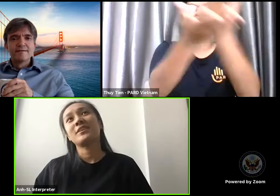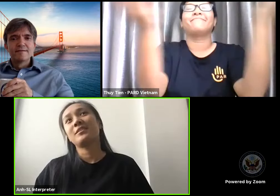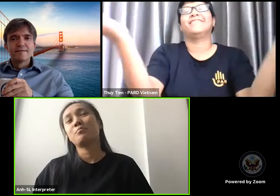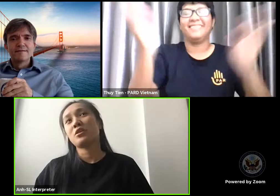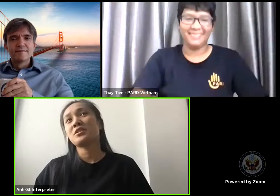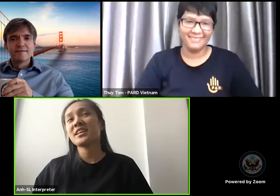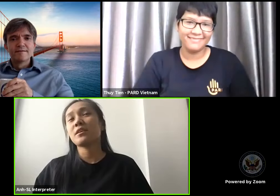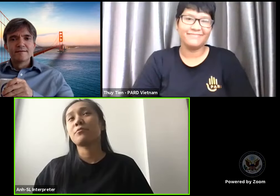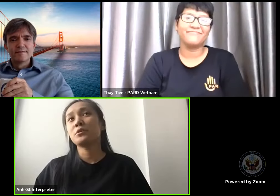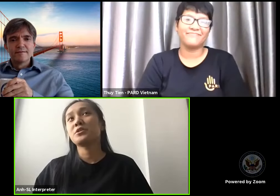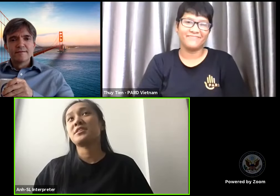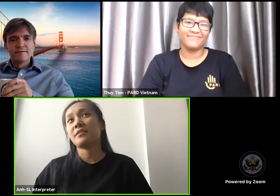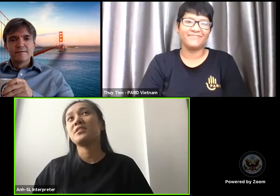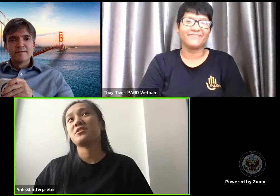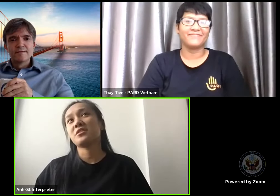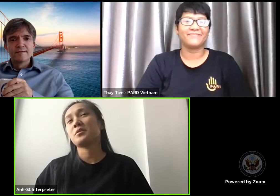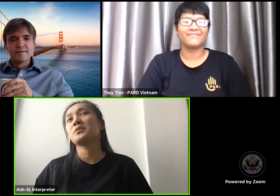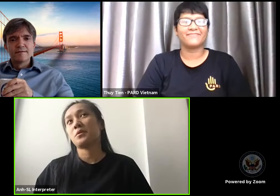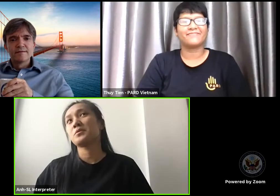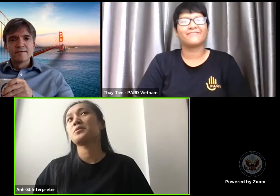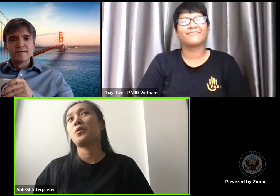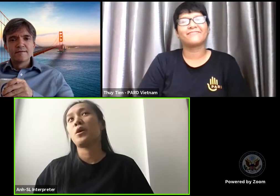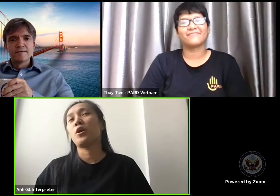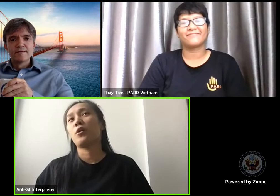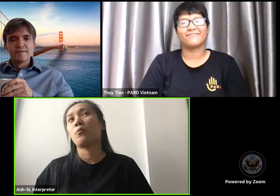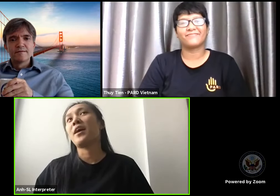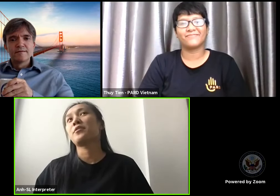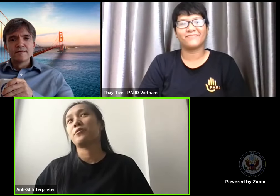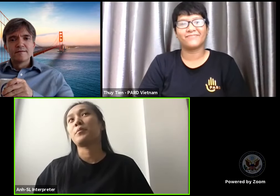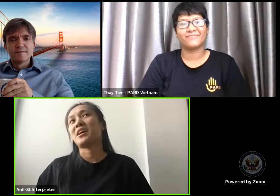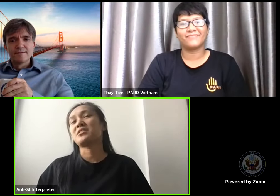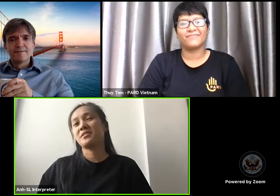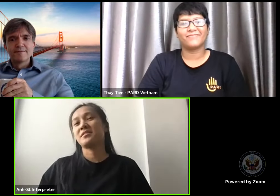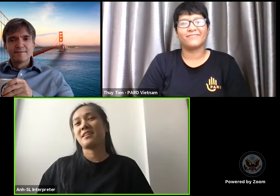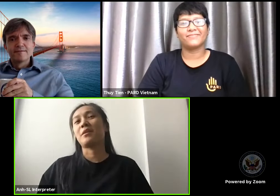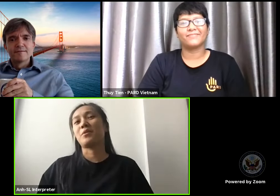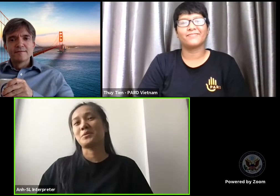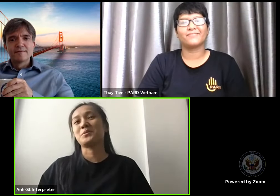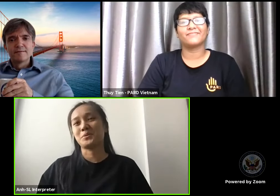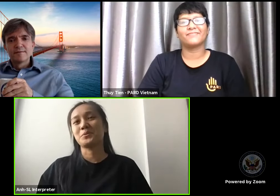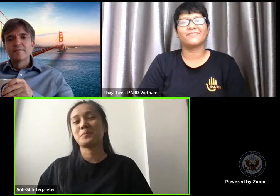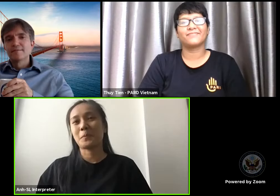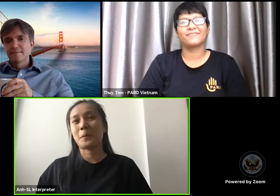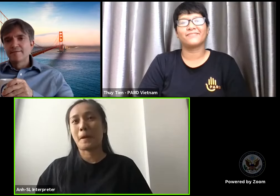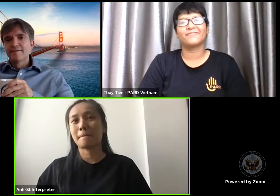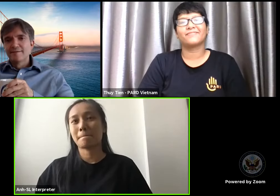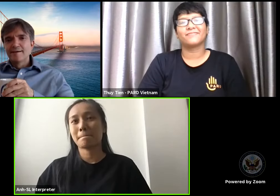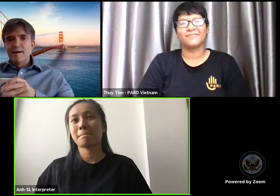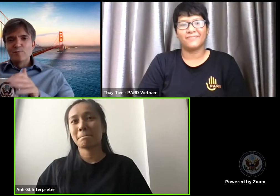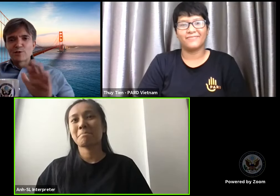The project of Future Deaf Teachers is also one of the passions that I want to do. [Jason] We will